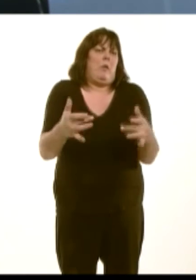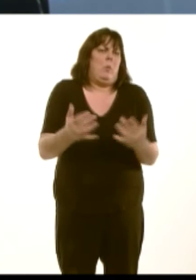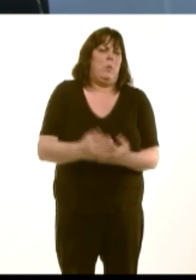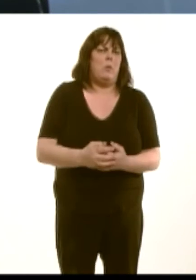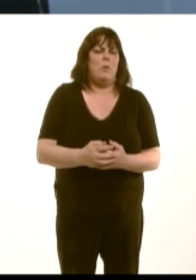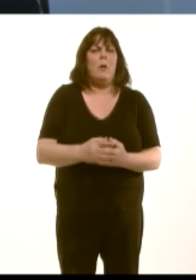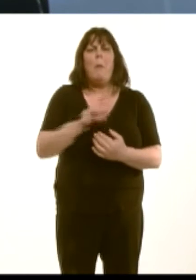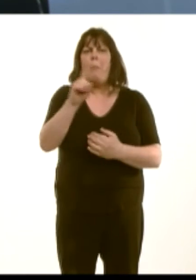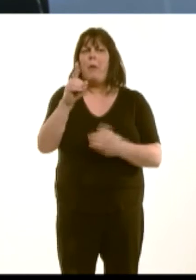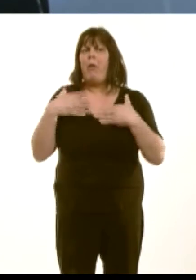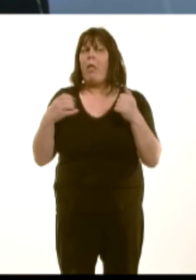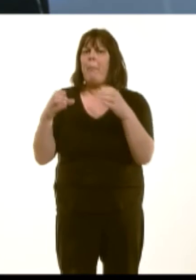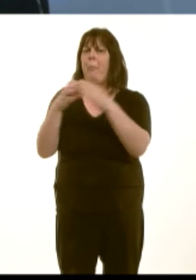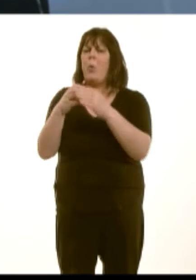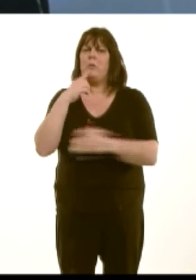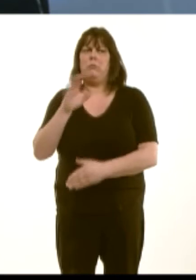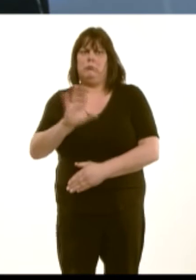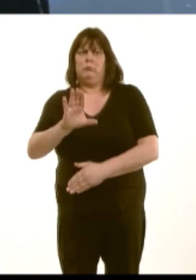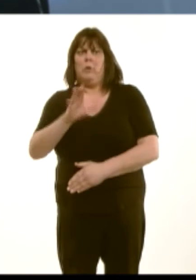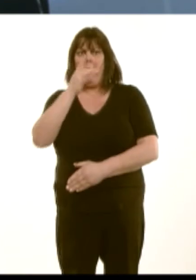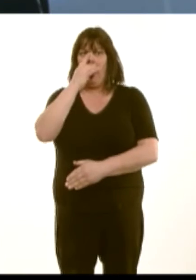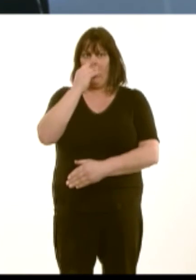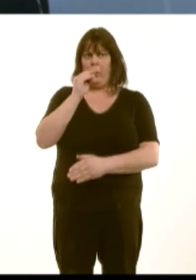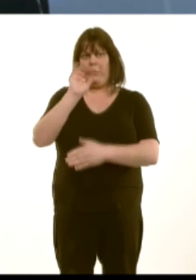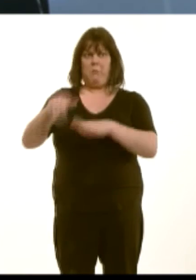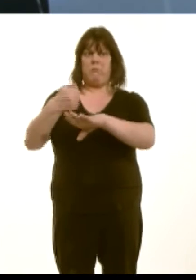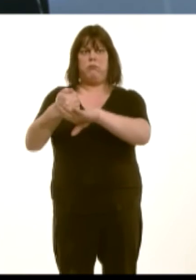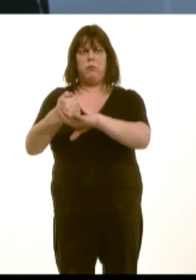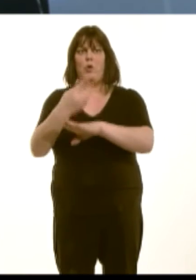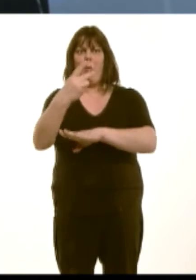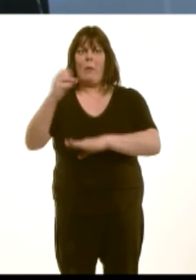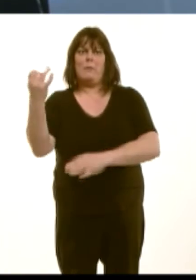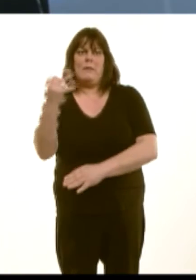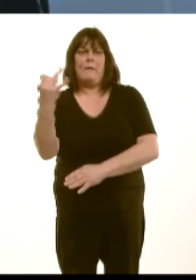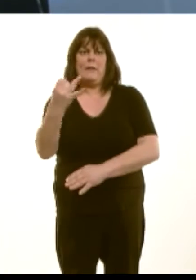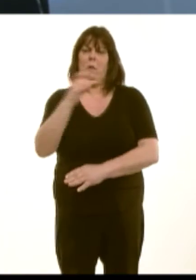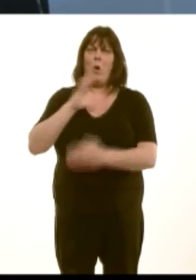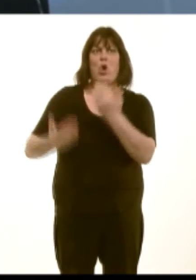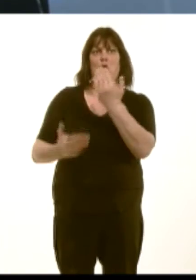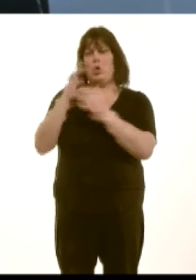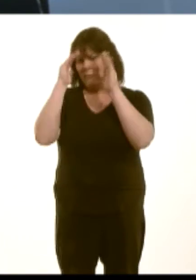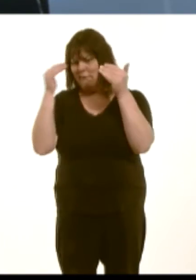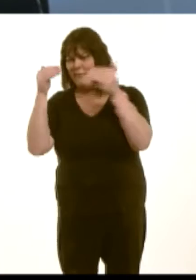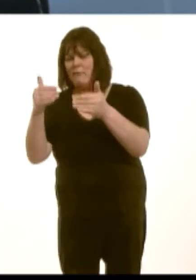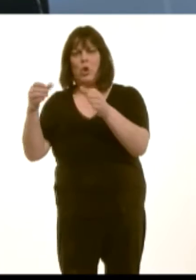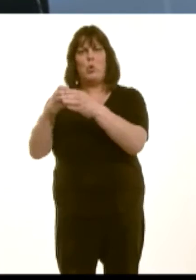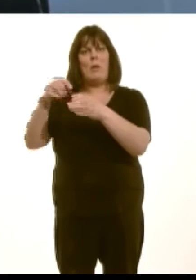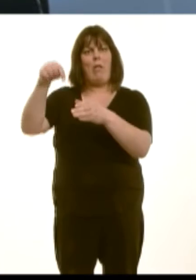The health board have said that it could be as late as 2017, when the new intensive care unit is established. Who is correct?